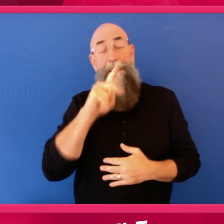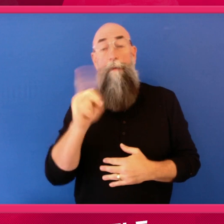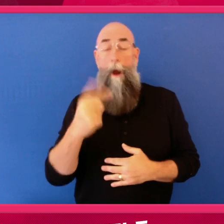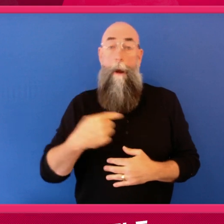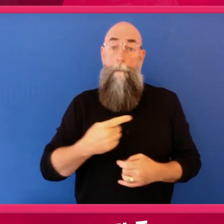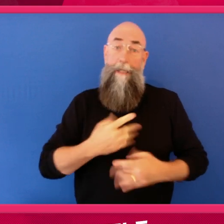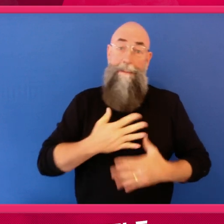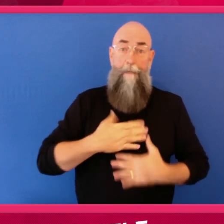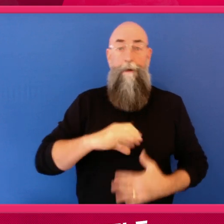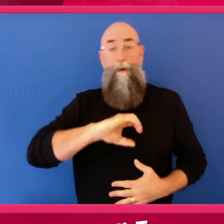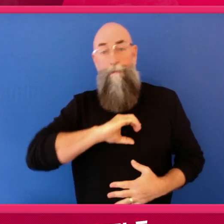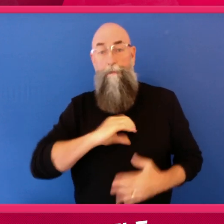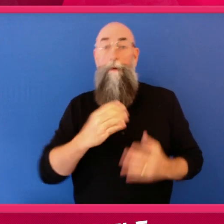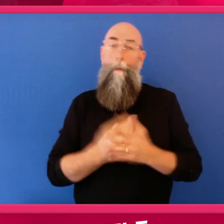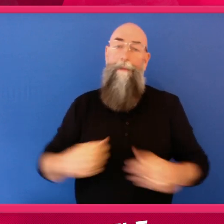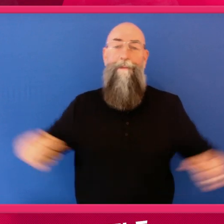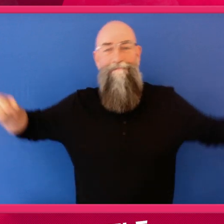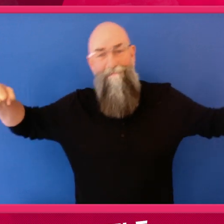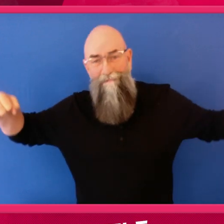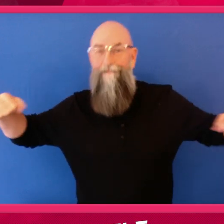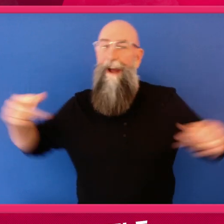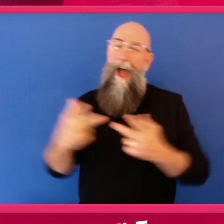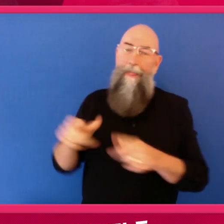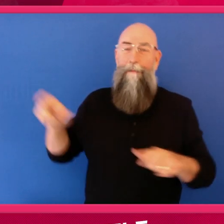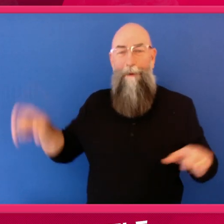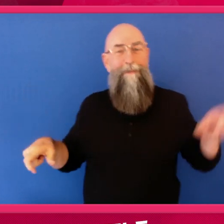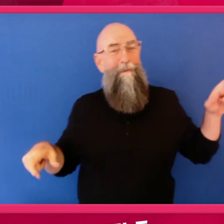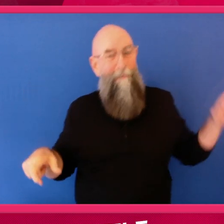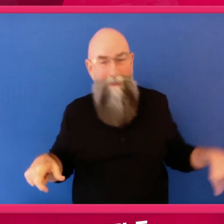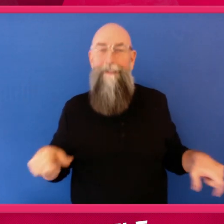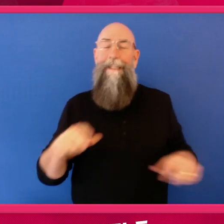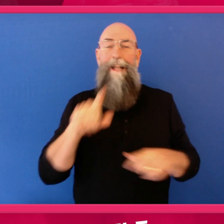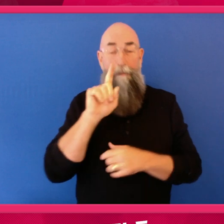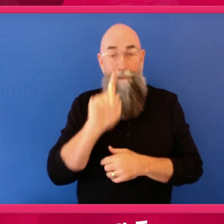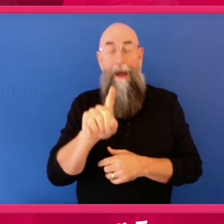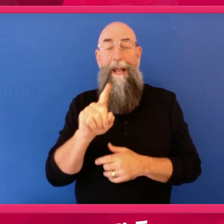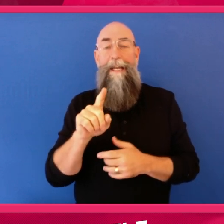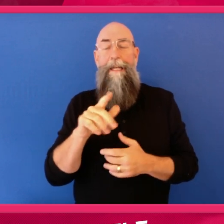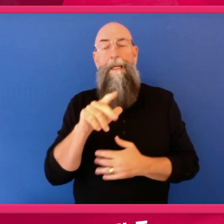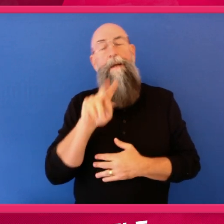somebody, and you go by and a wall fills up of medalists and finalists. They put a result